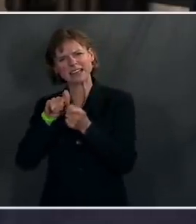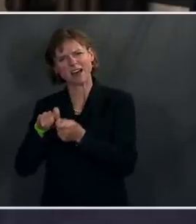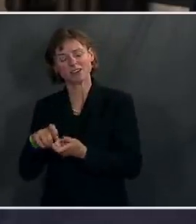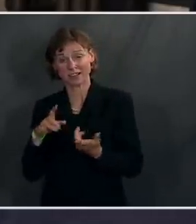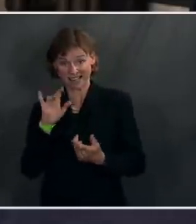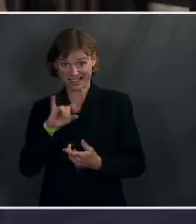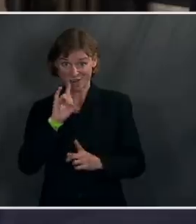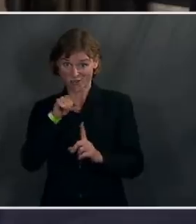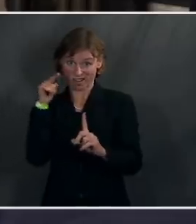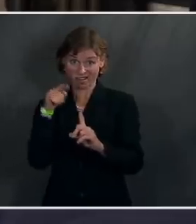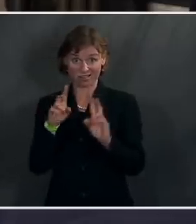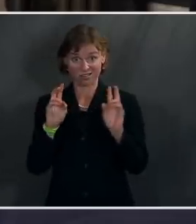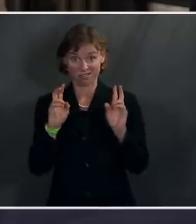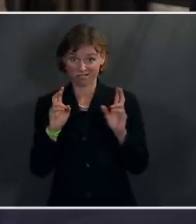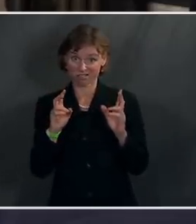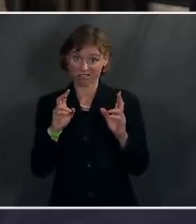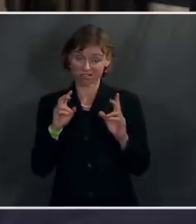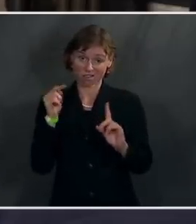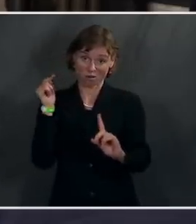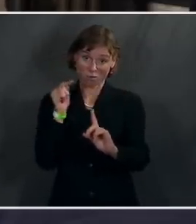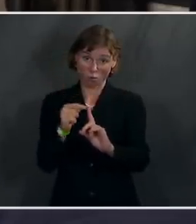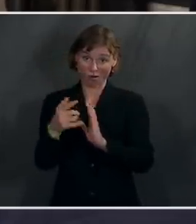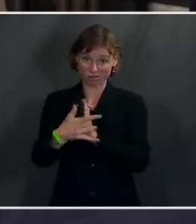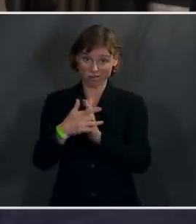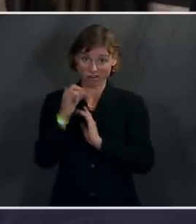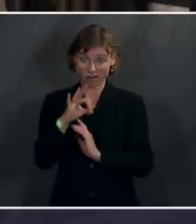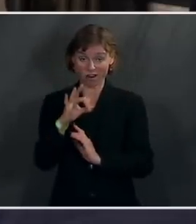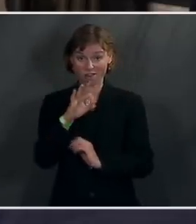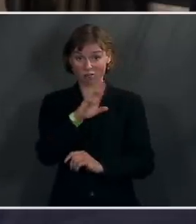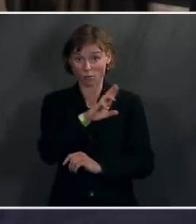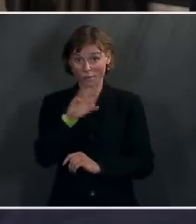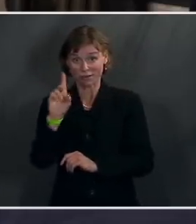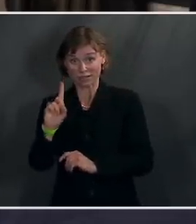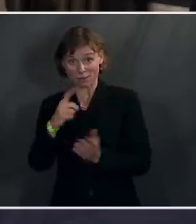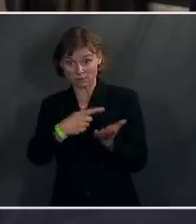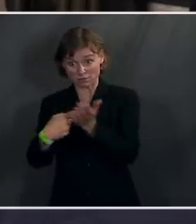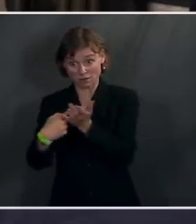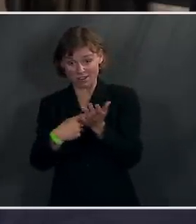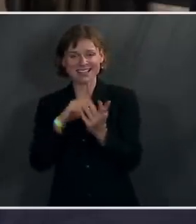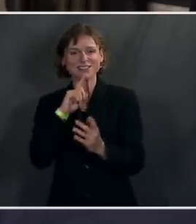in terms of the bipartisan talks? Like things on the technical side, there are pieces if they want amendments,